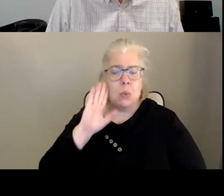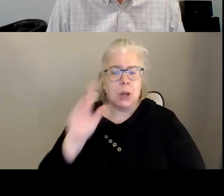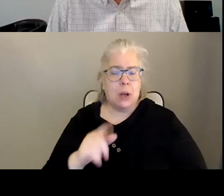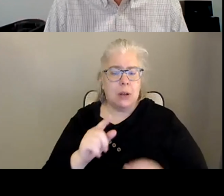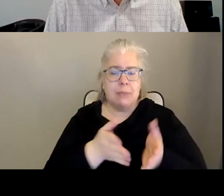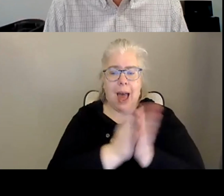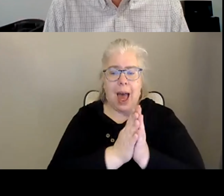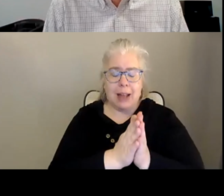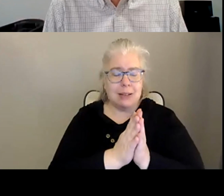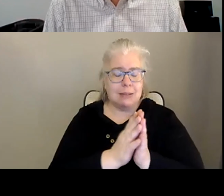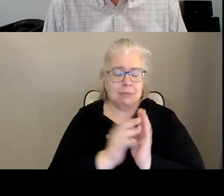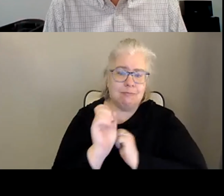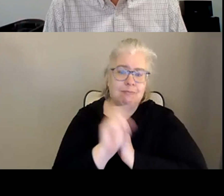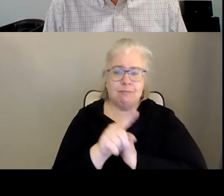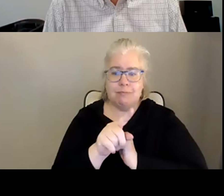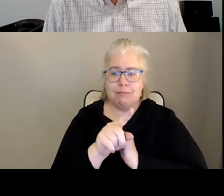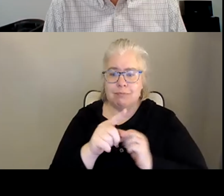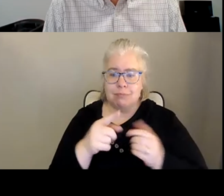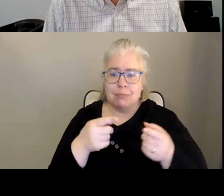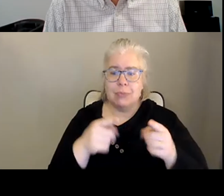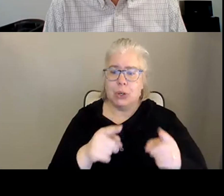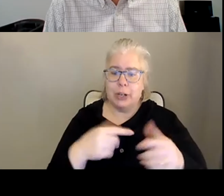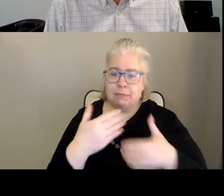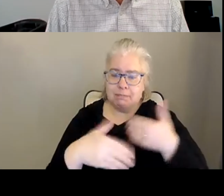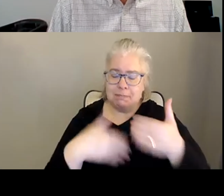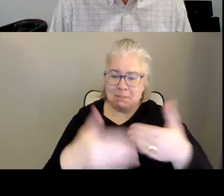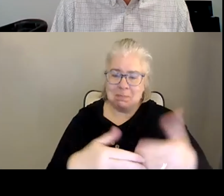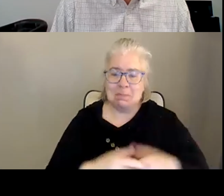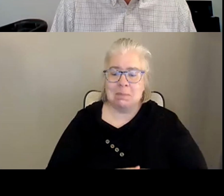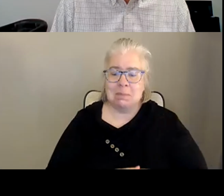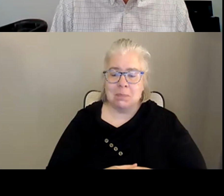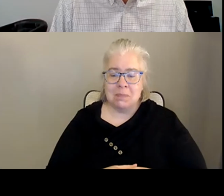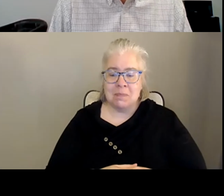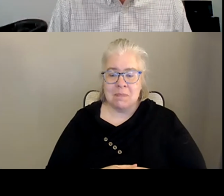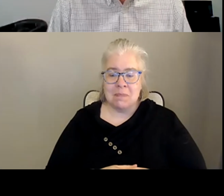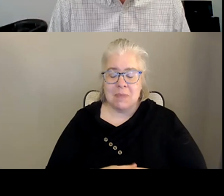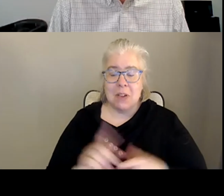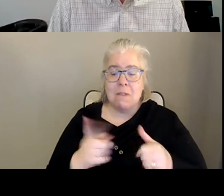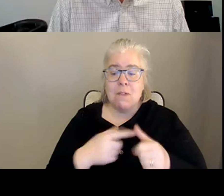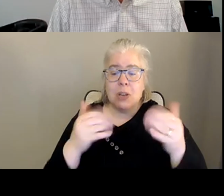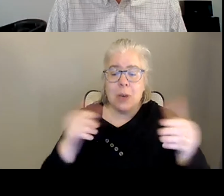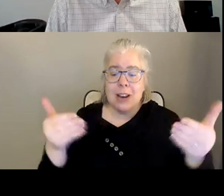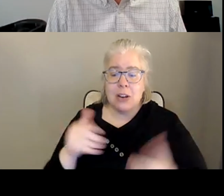to our speakers as we move through. So, first I want to introduce Tiffany Hanson.